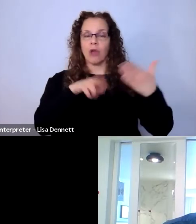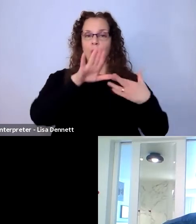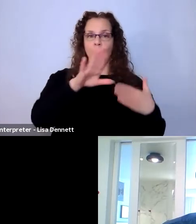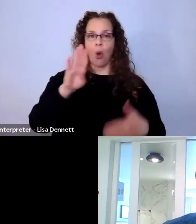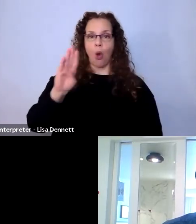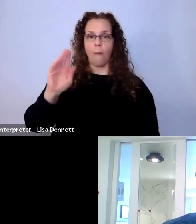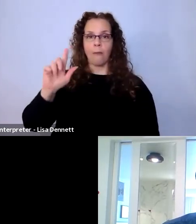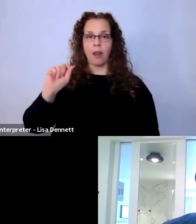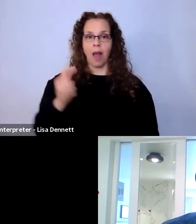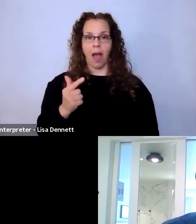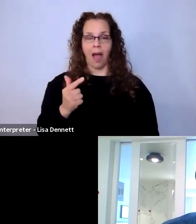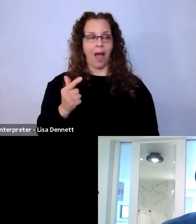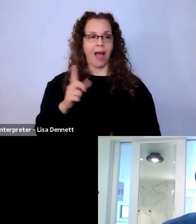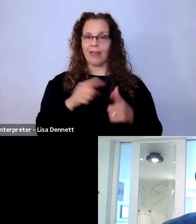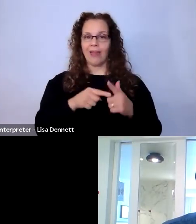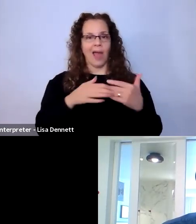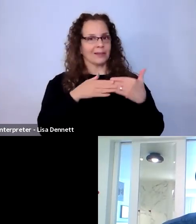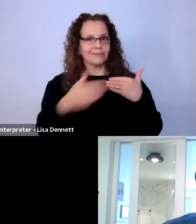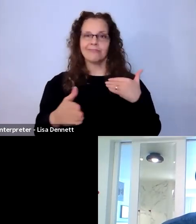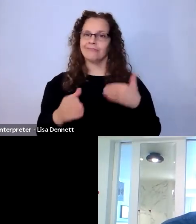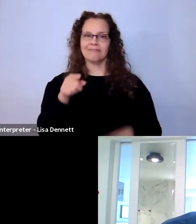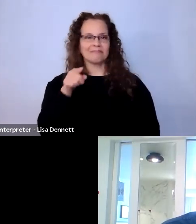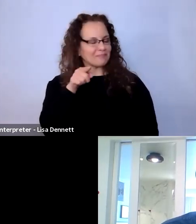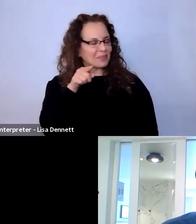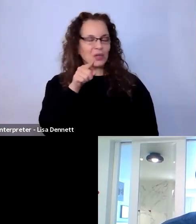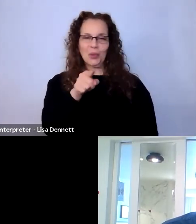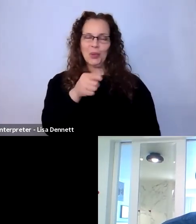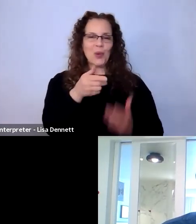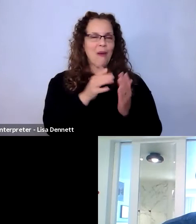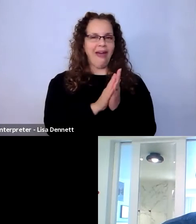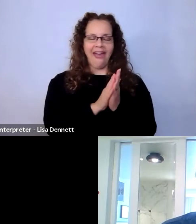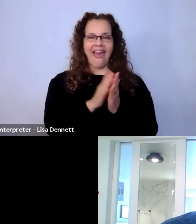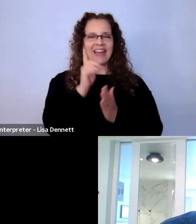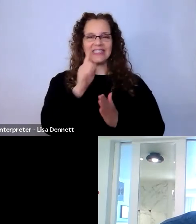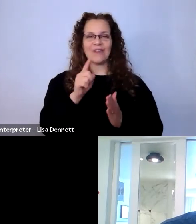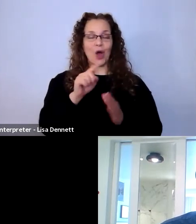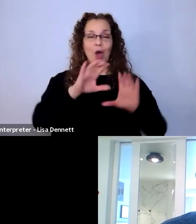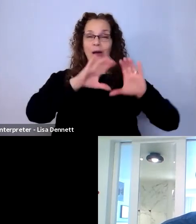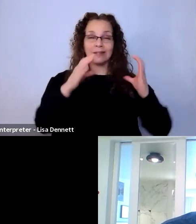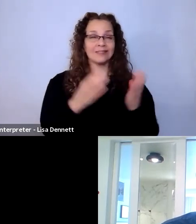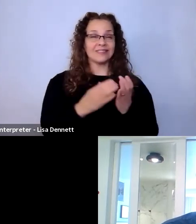The rest is history you, you asked for a global day to talk about and learn about